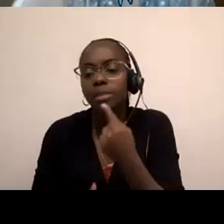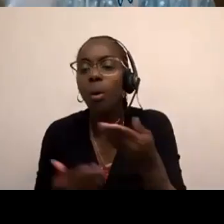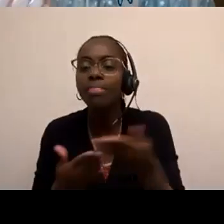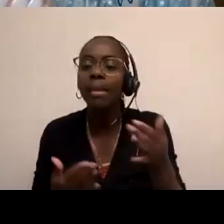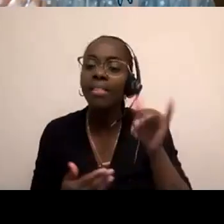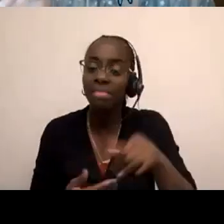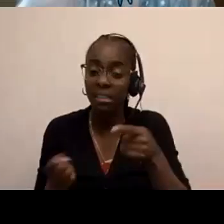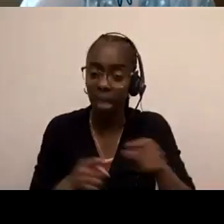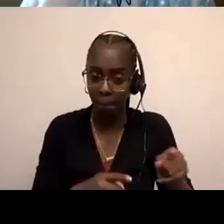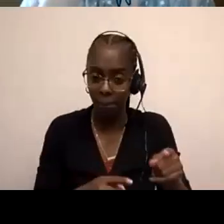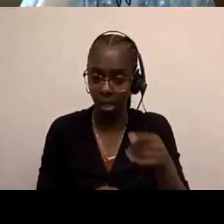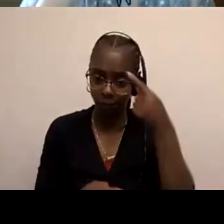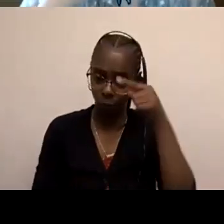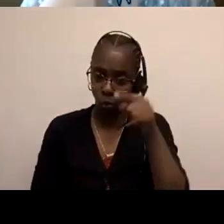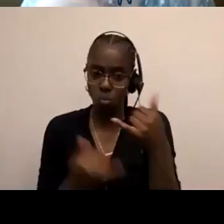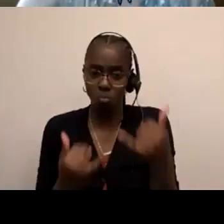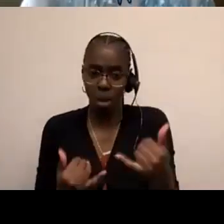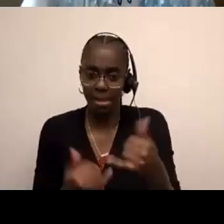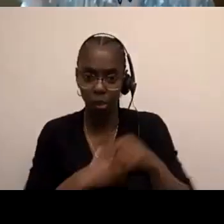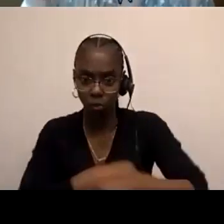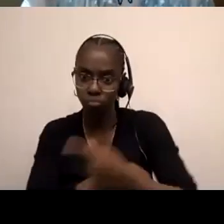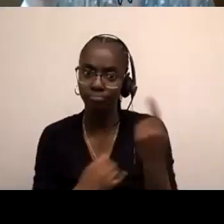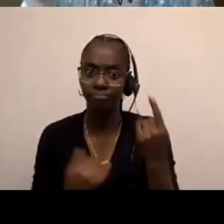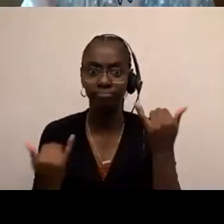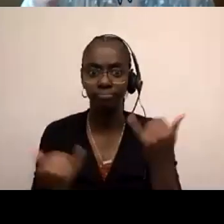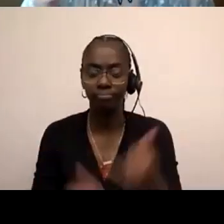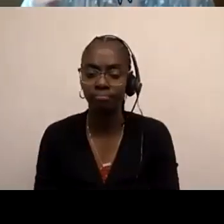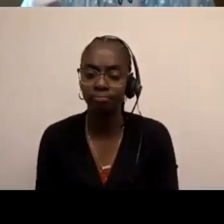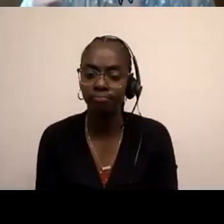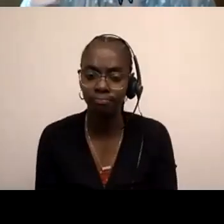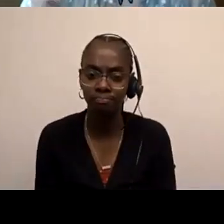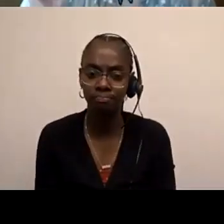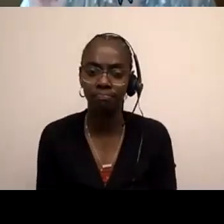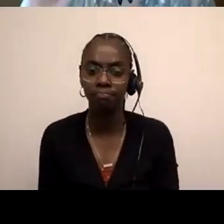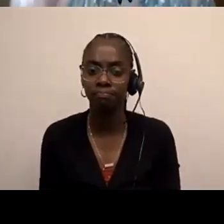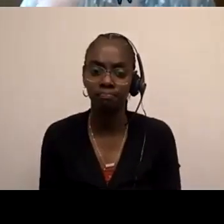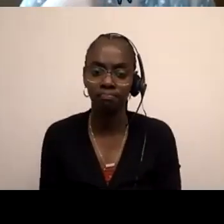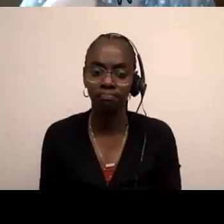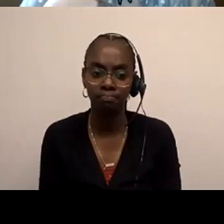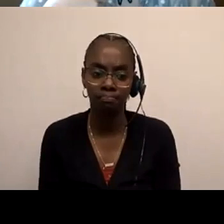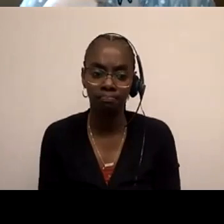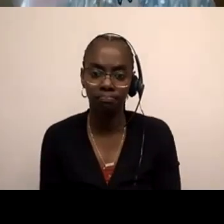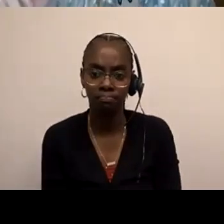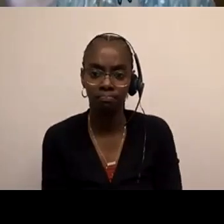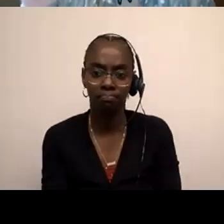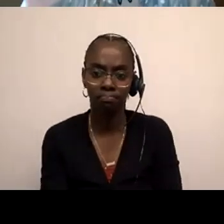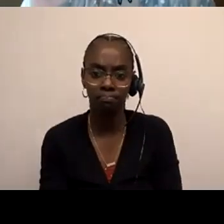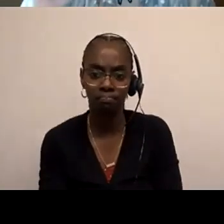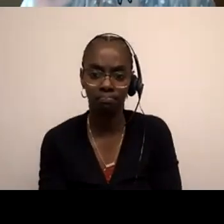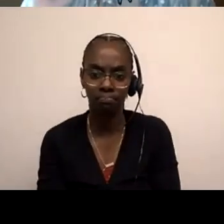FOR YOU RIGHT NOW. I THINK ABOUT SENIORS SPECIFICALLY AND THAT'S A GREAT POINT SARAH, THEY ARE GETTING